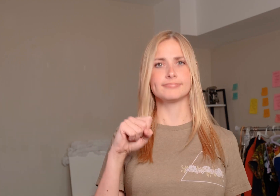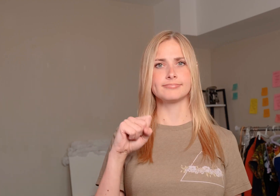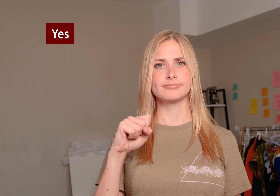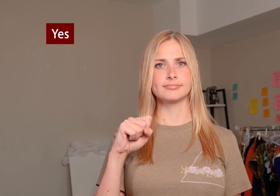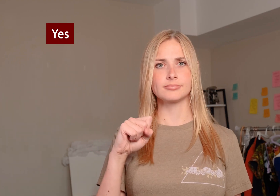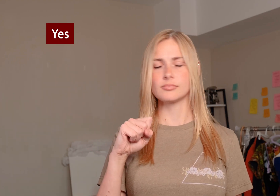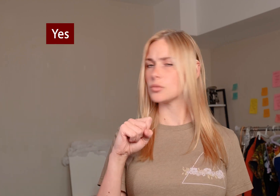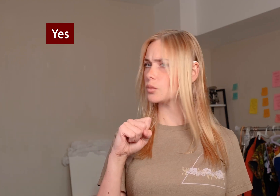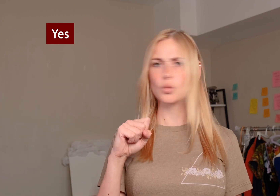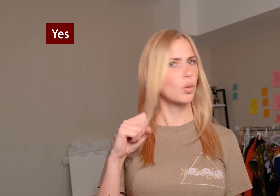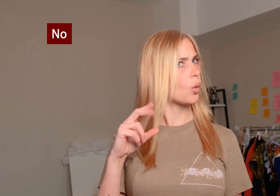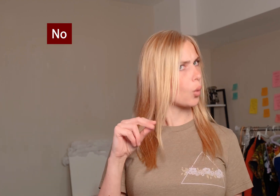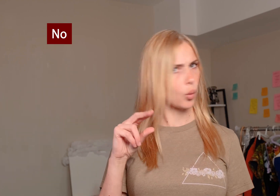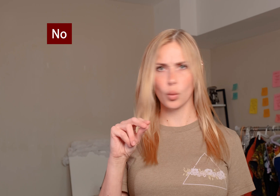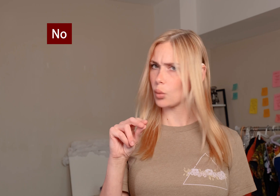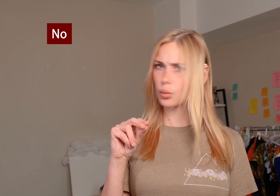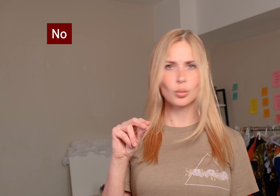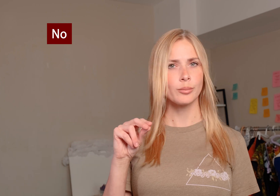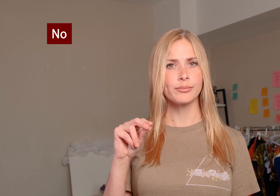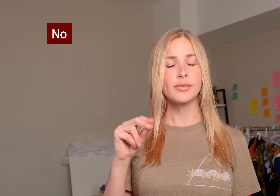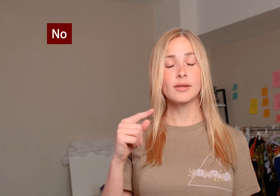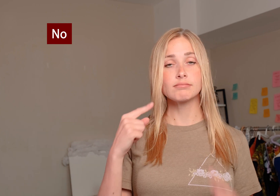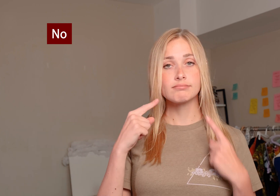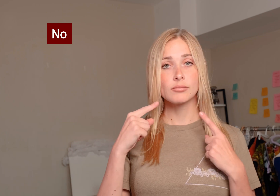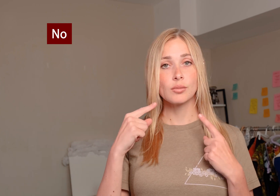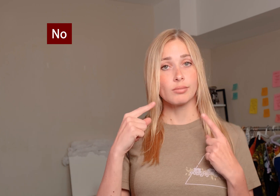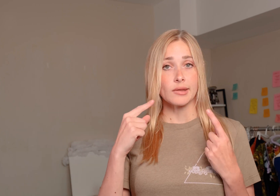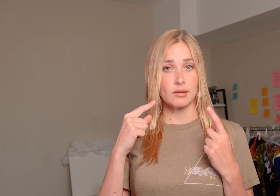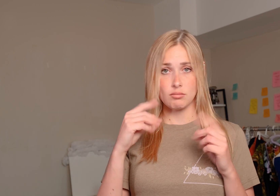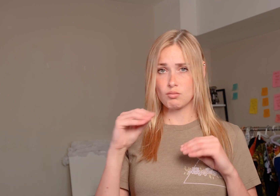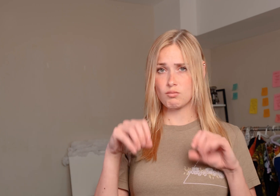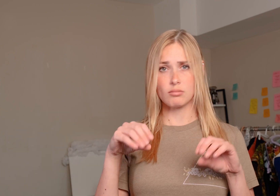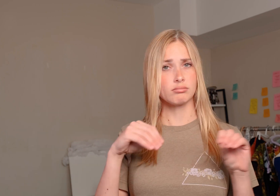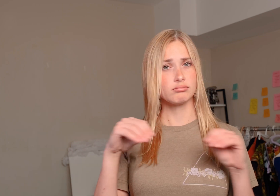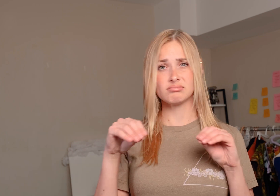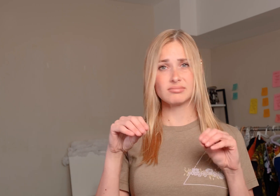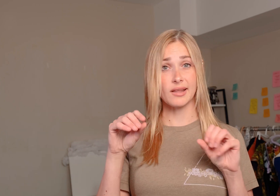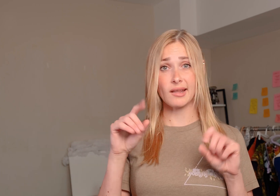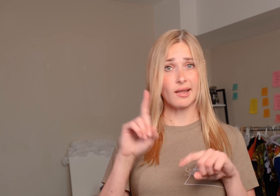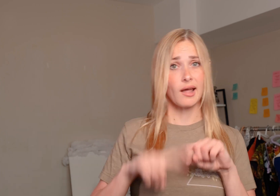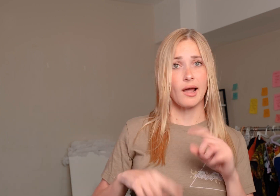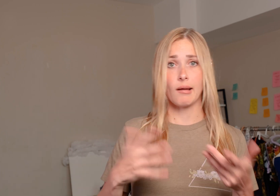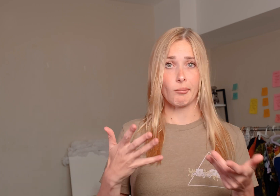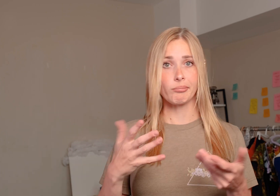This is the sign for "yes" and here's the sign for "no." You may encounter a deaf individual who's unable to move (their head), therefore